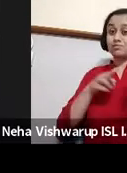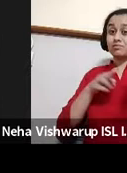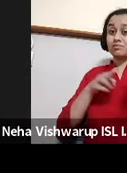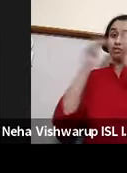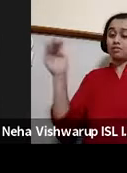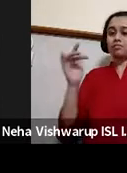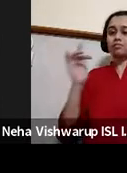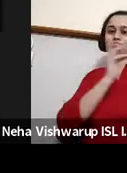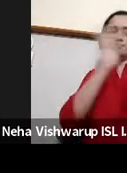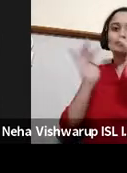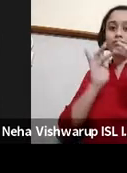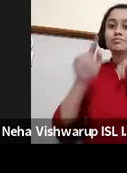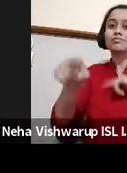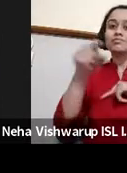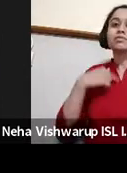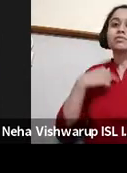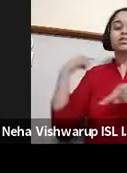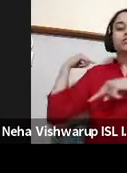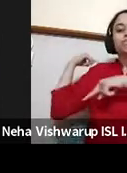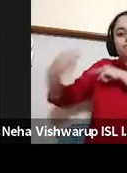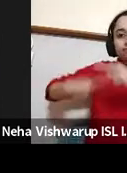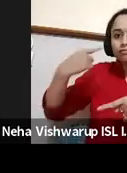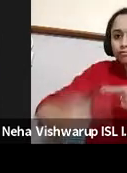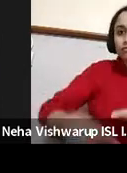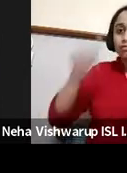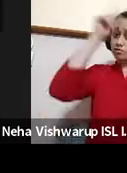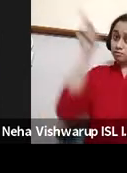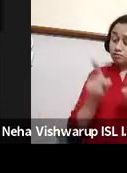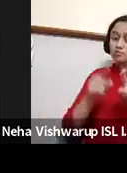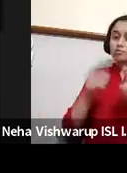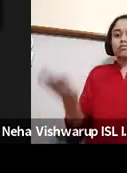that the trajectory of studio photography in the country was comparable with other places around